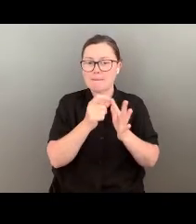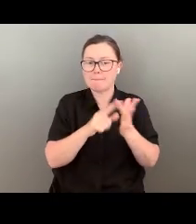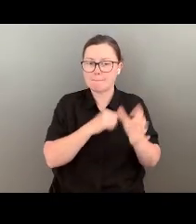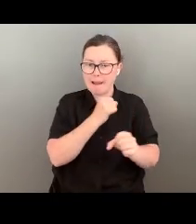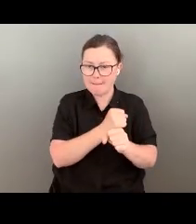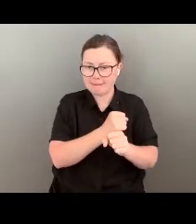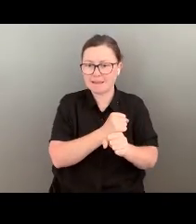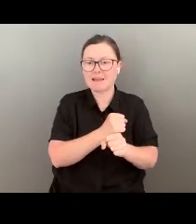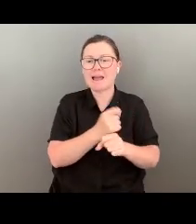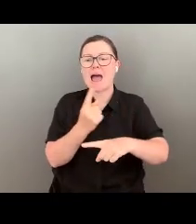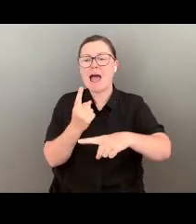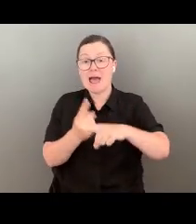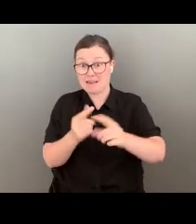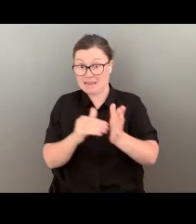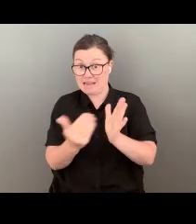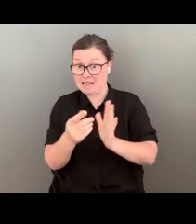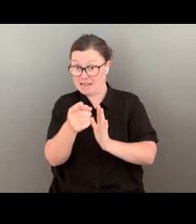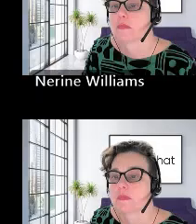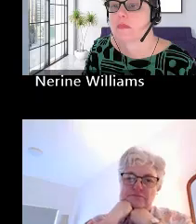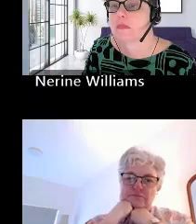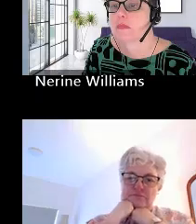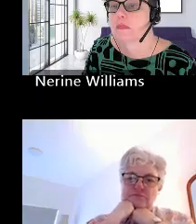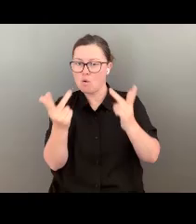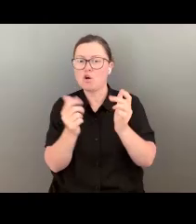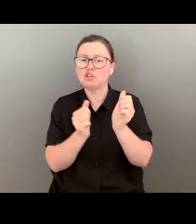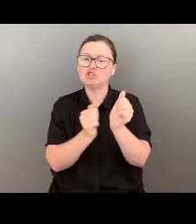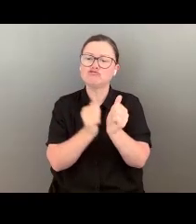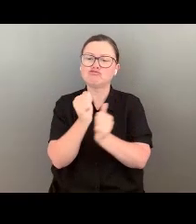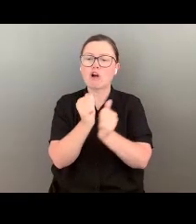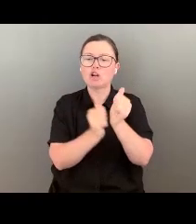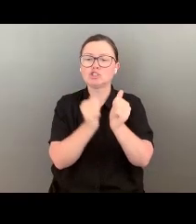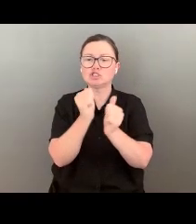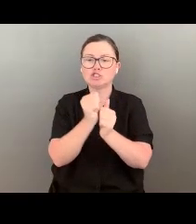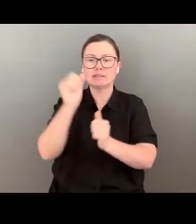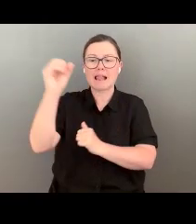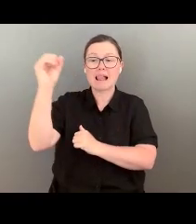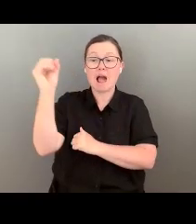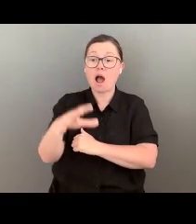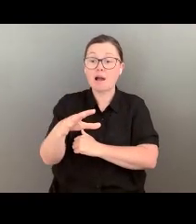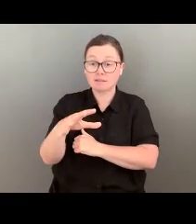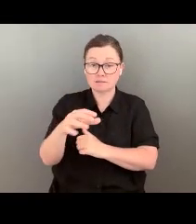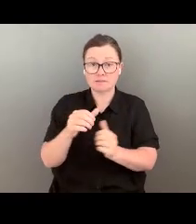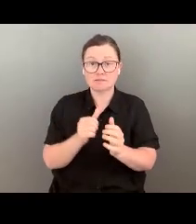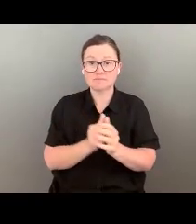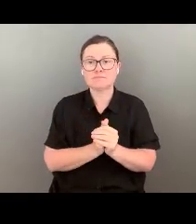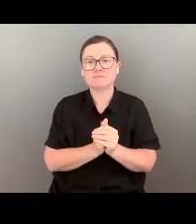And I was just going to share my screen quickly to give you a take away of something new.